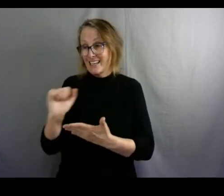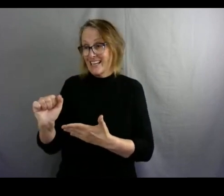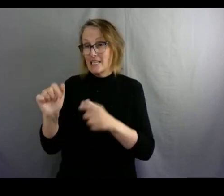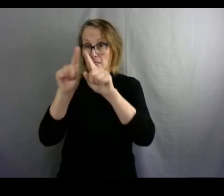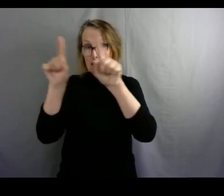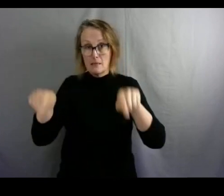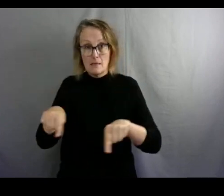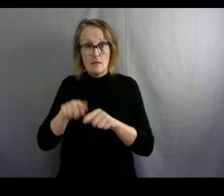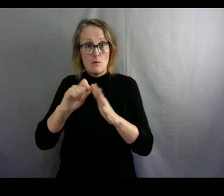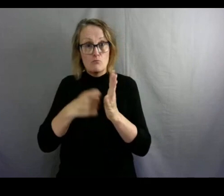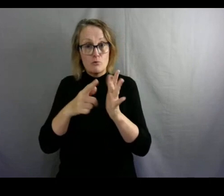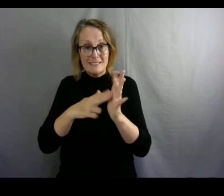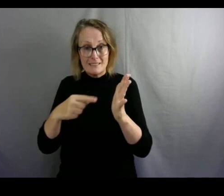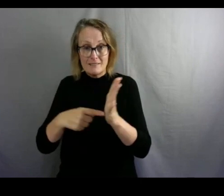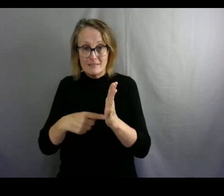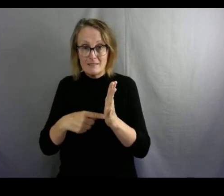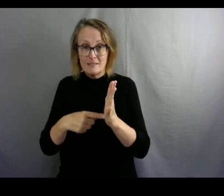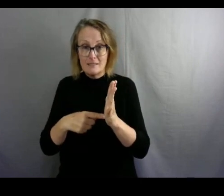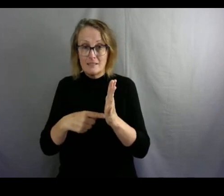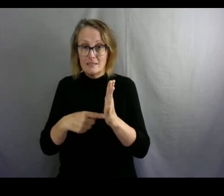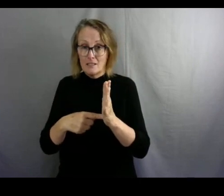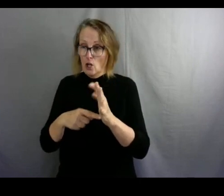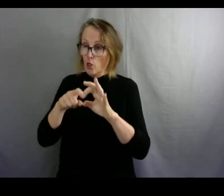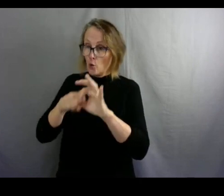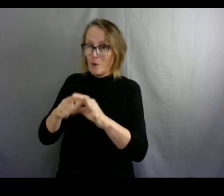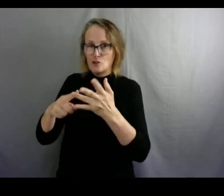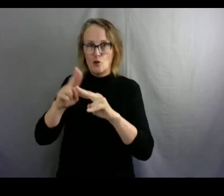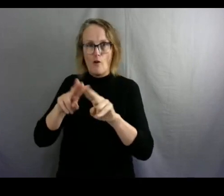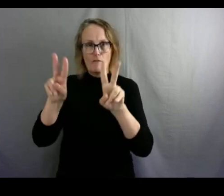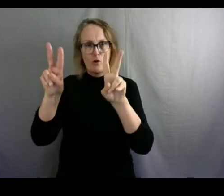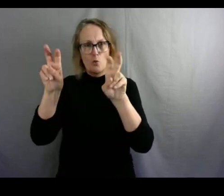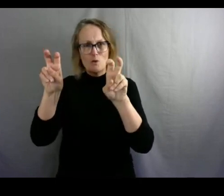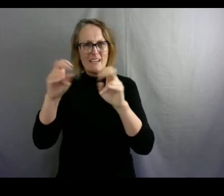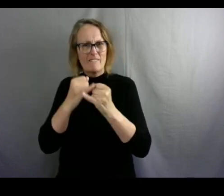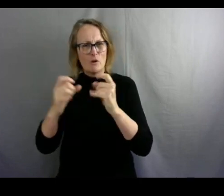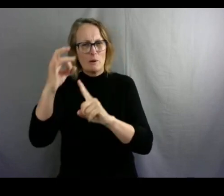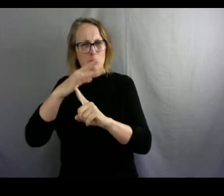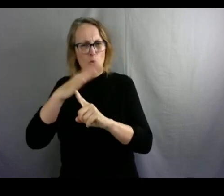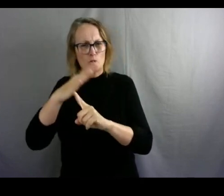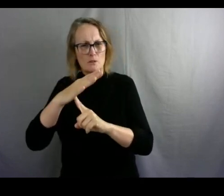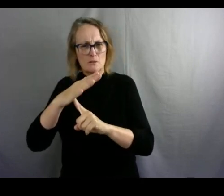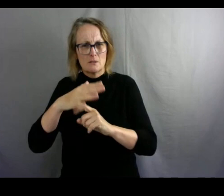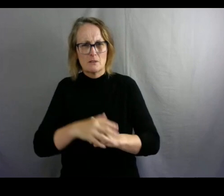which is very important, I mean, and meaningful that we... I show it, "Still Life," you know, at the end,